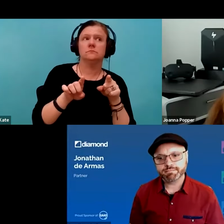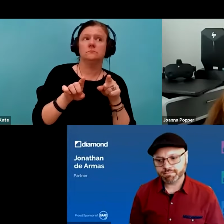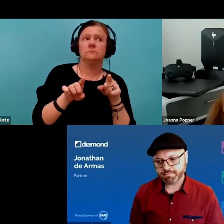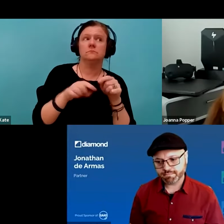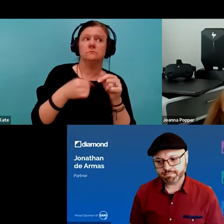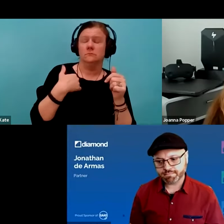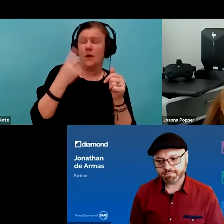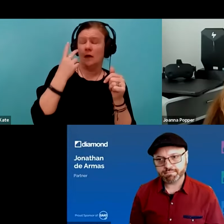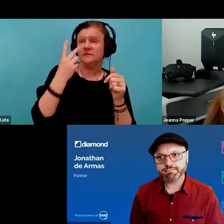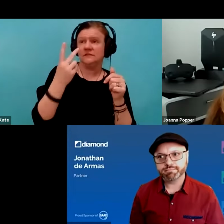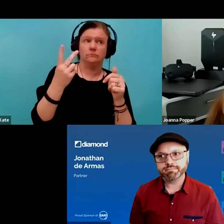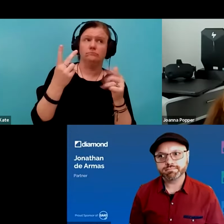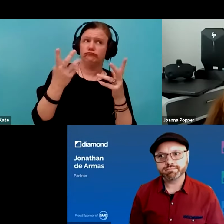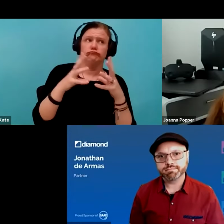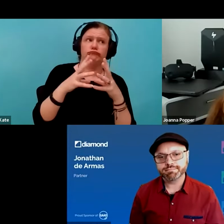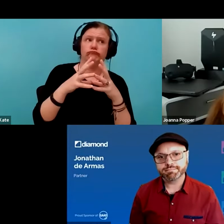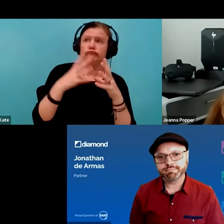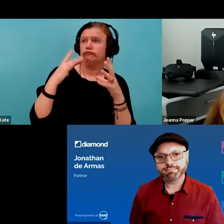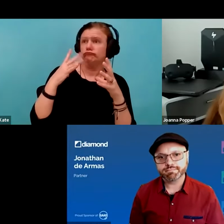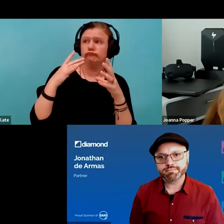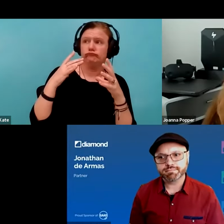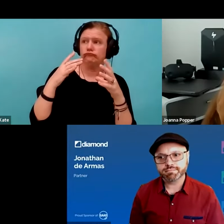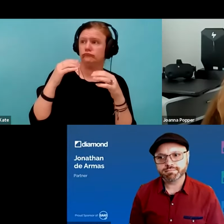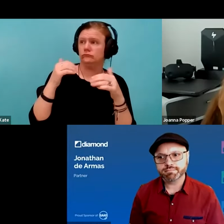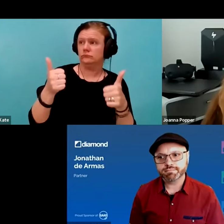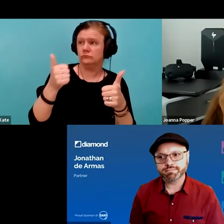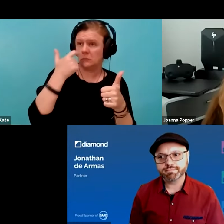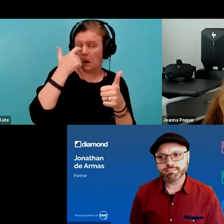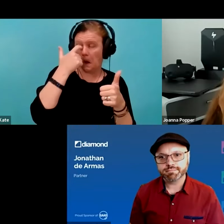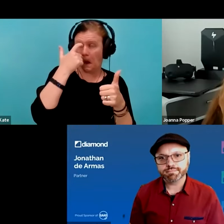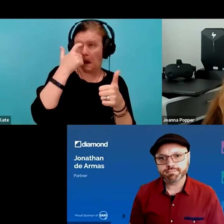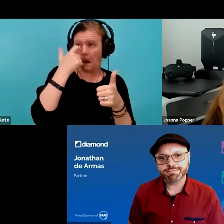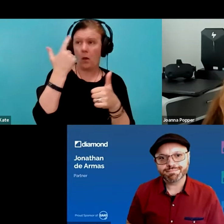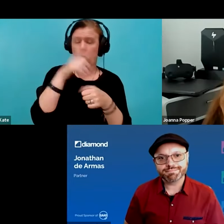really great outcomes in one of the location based entertainment venues